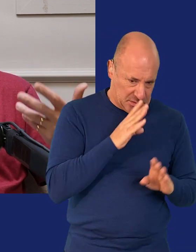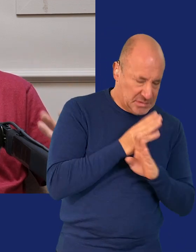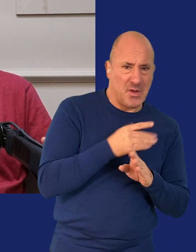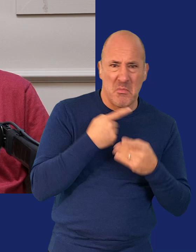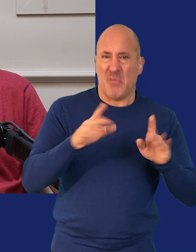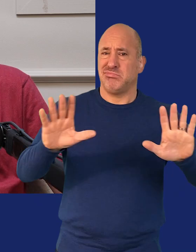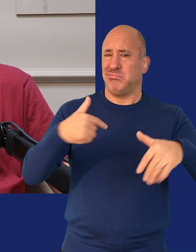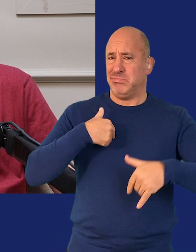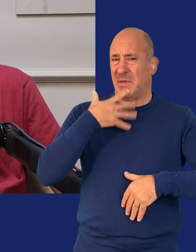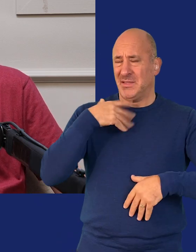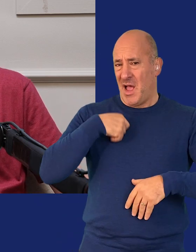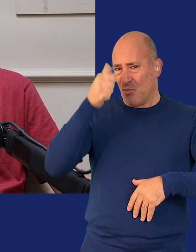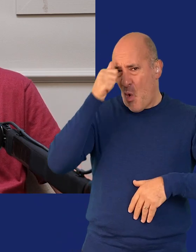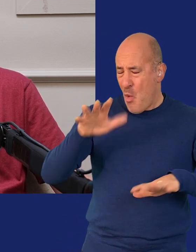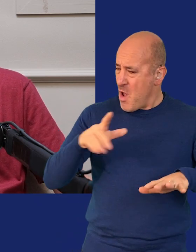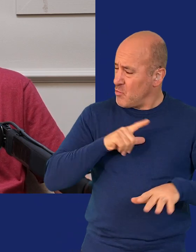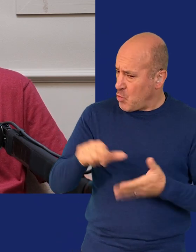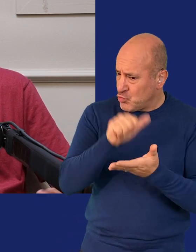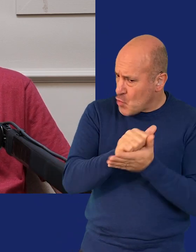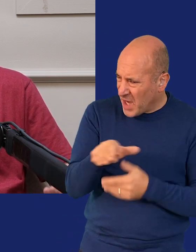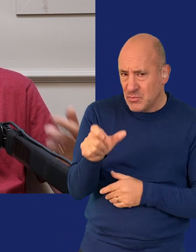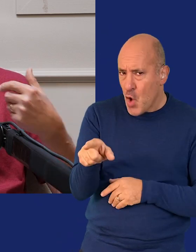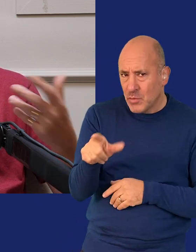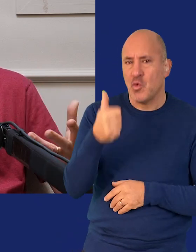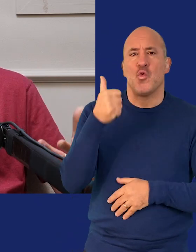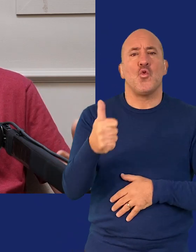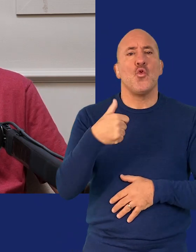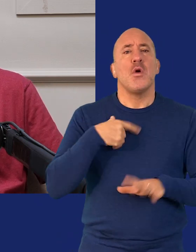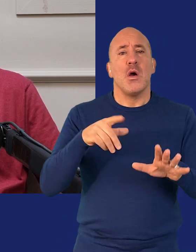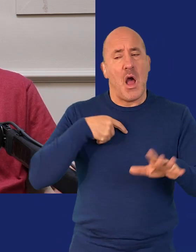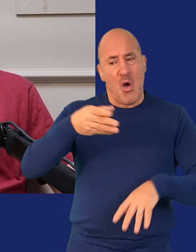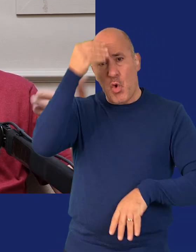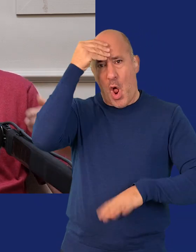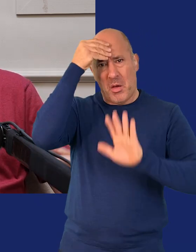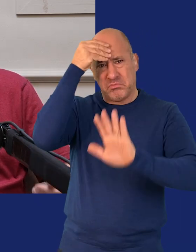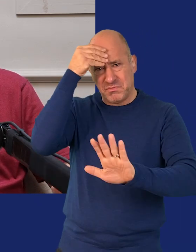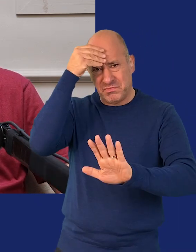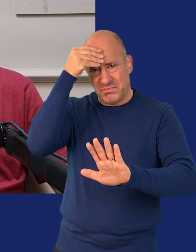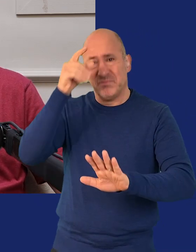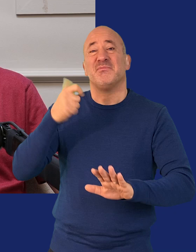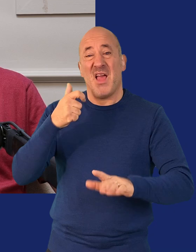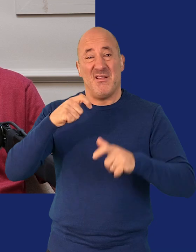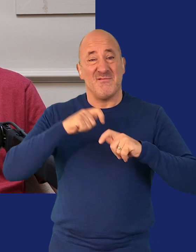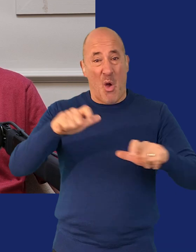correct yourself publicly I think it's a good thing to do as well to show that you've learned something, but then go on as you say sort it out.